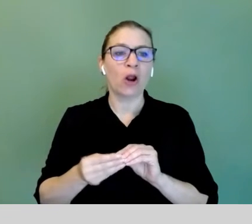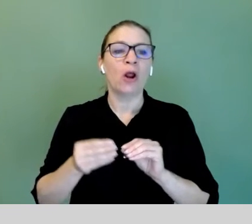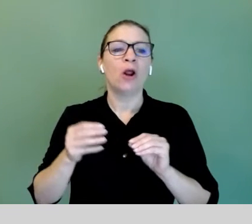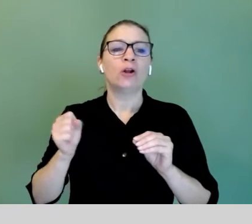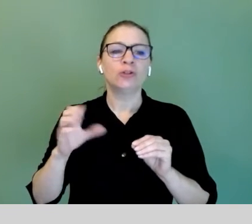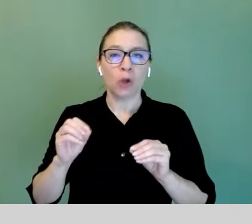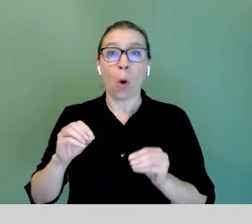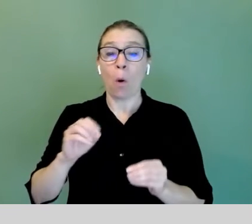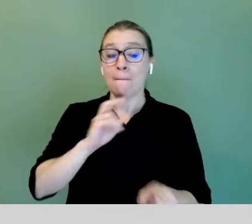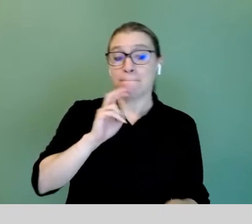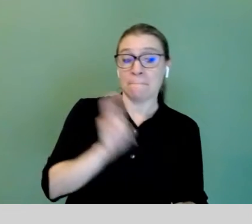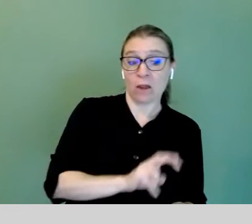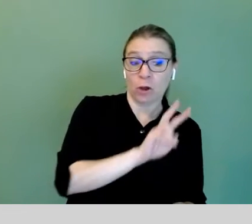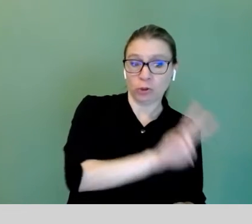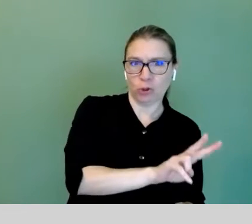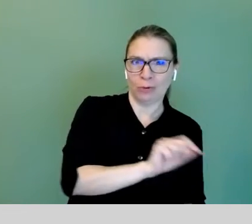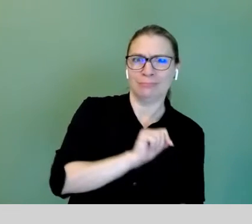in Python 2 returned an integer.